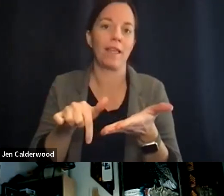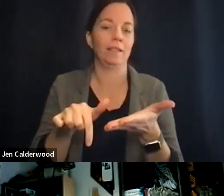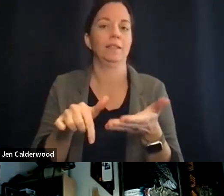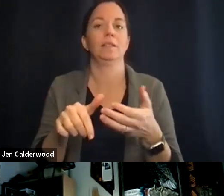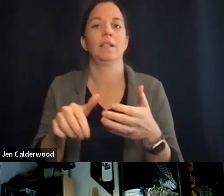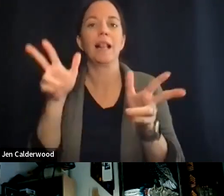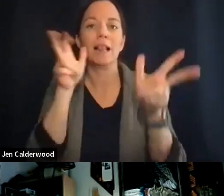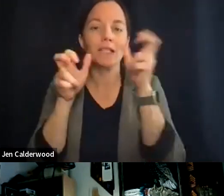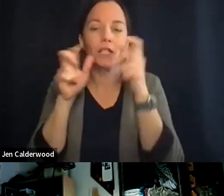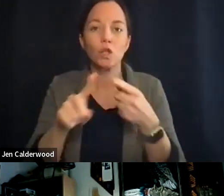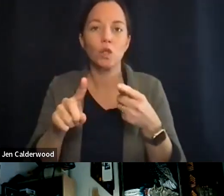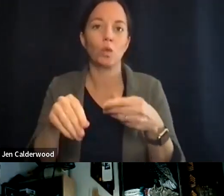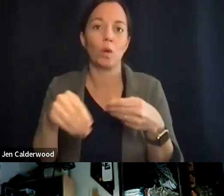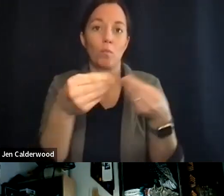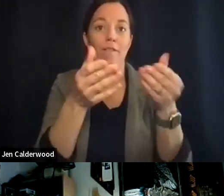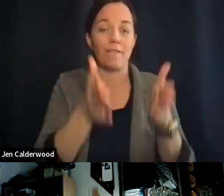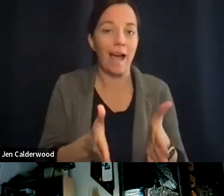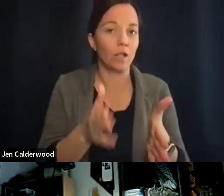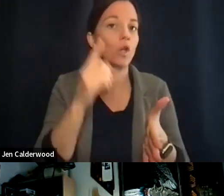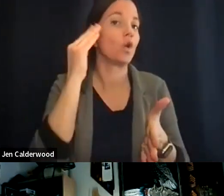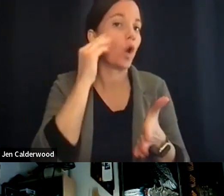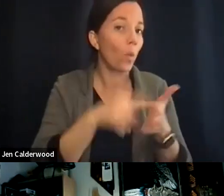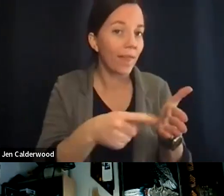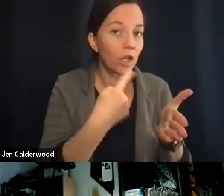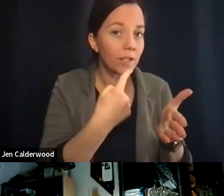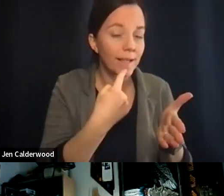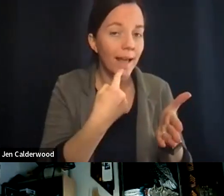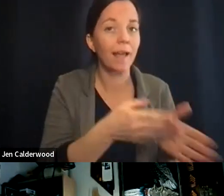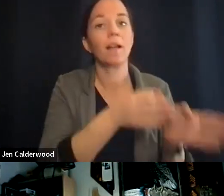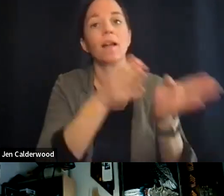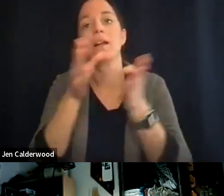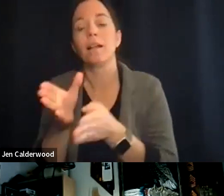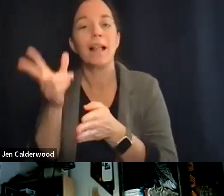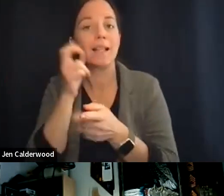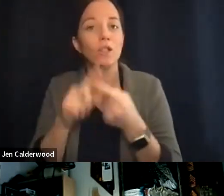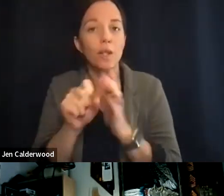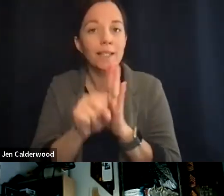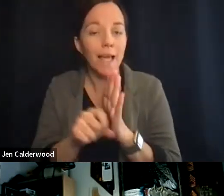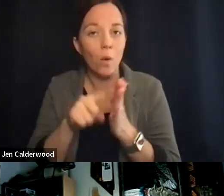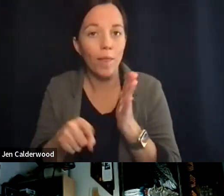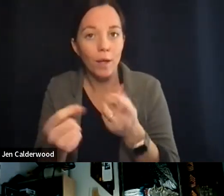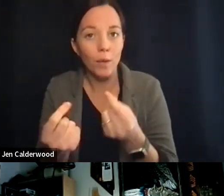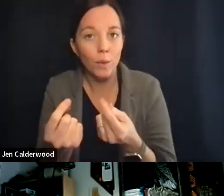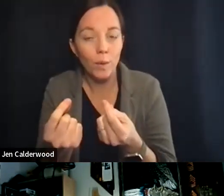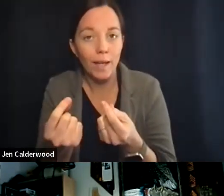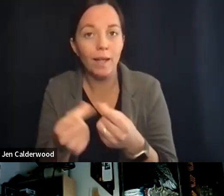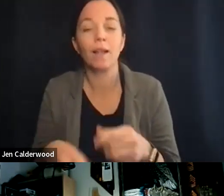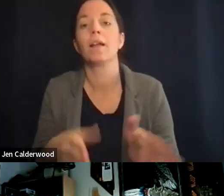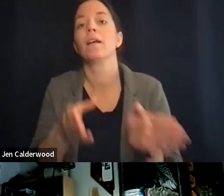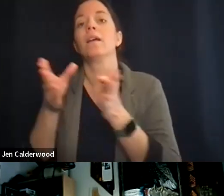But I encourage you to do that too be on every part of this. Be listening to the providers what they are saying and know and been knowledgeable on that.